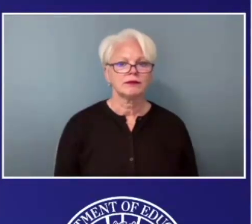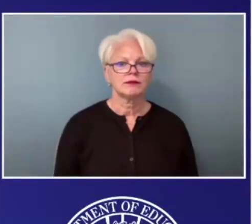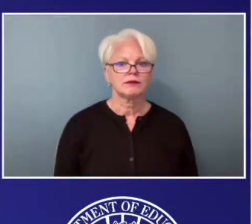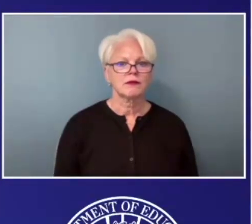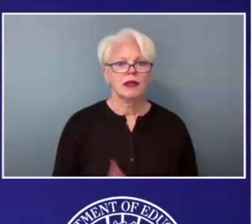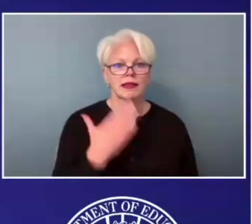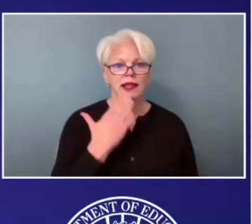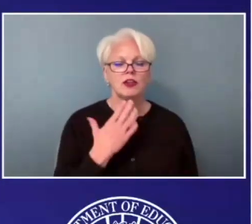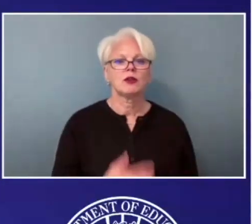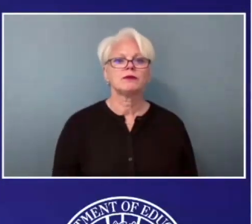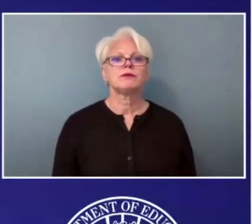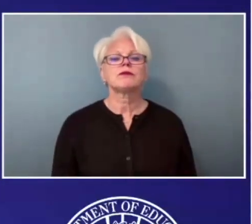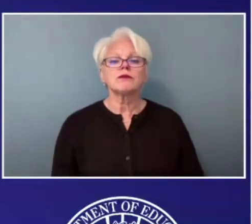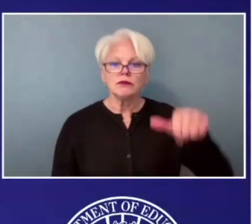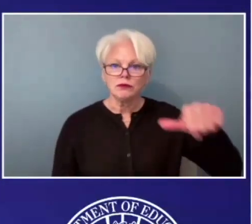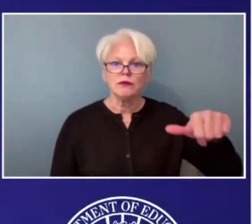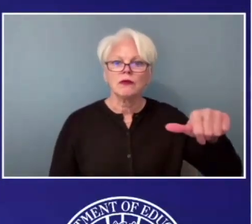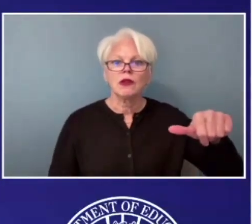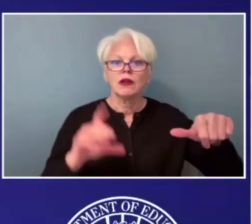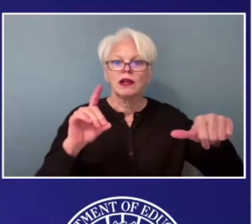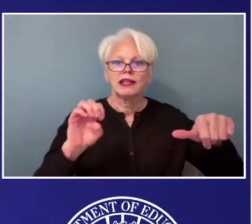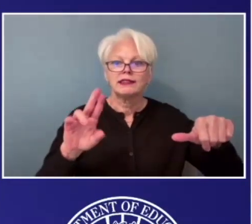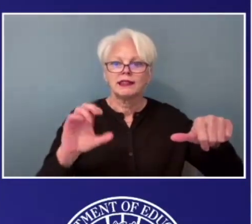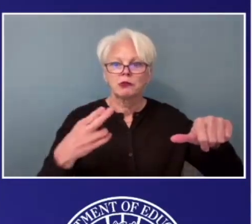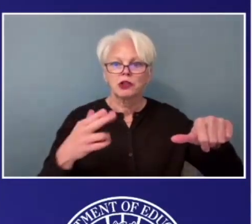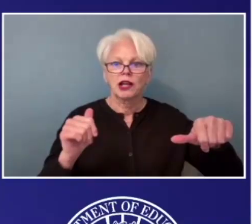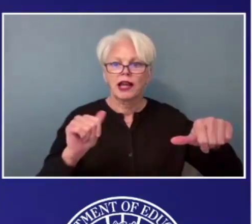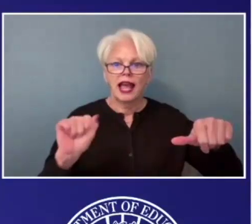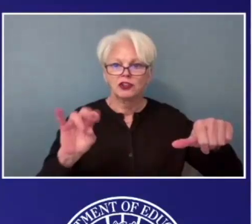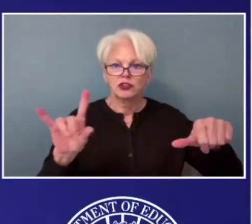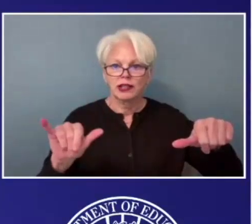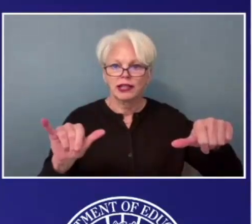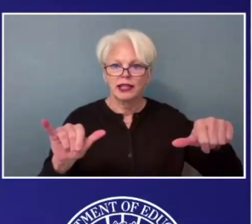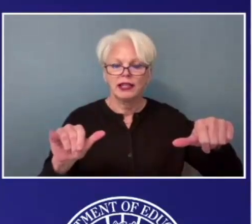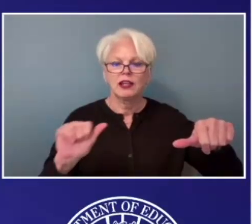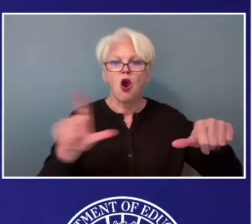Thank you. I see sideways thumbs from Deborah and Ashley, and everyone else is thumbs up.